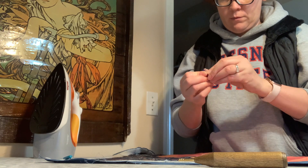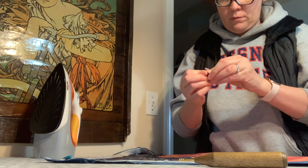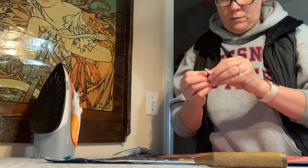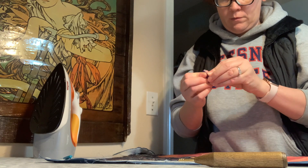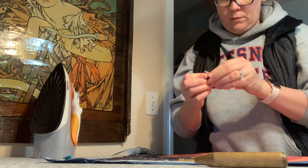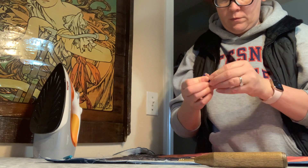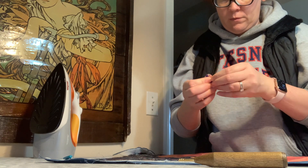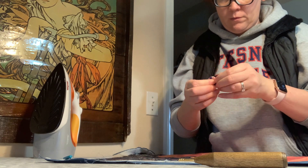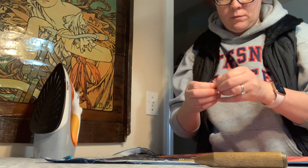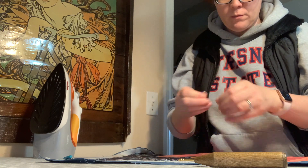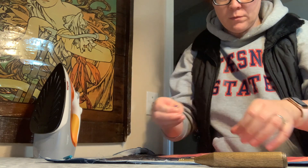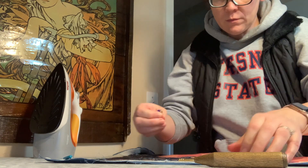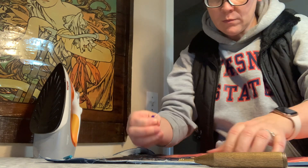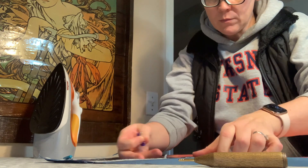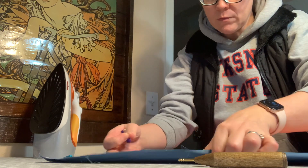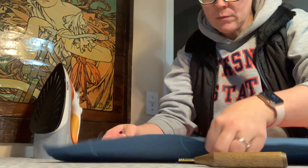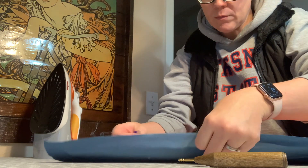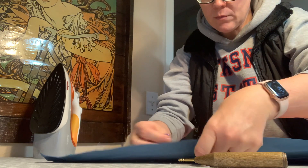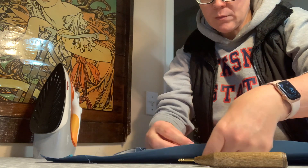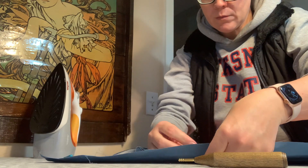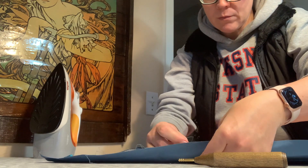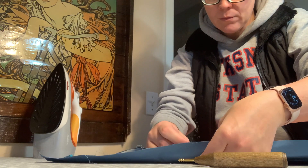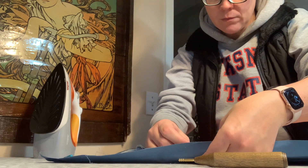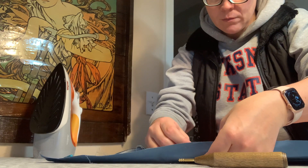That's better!